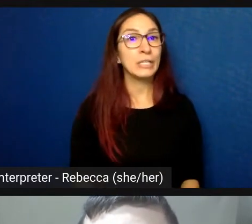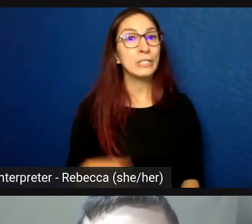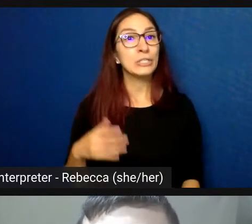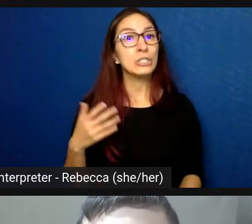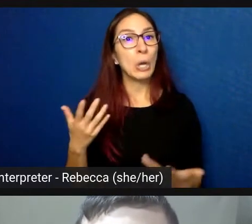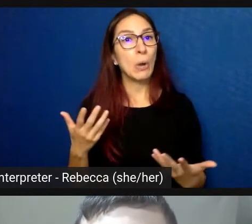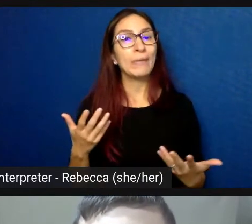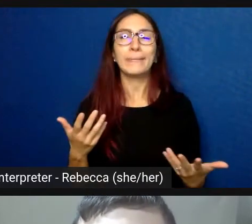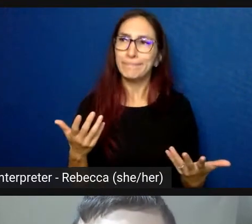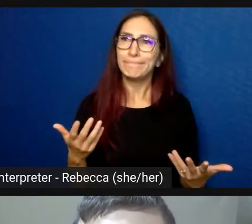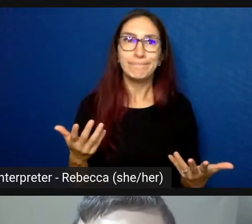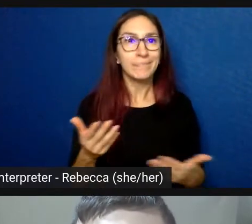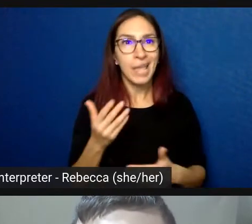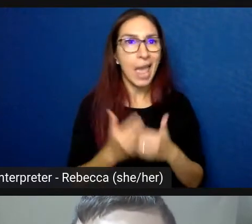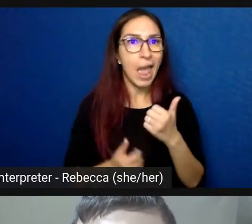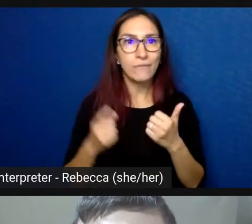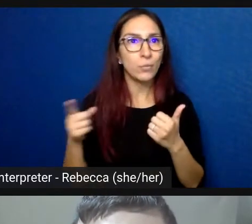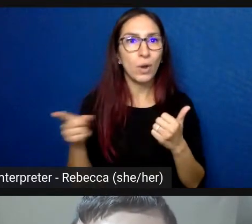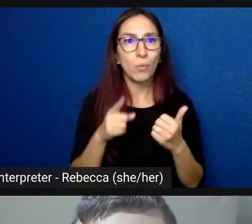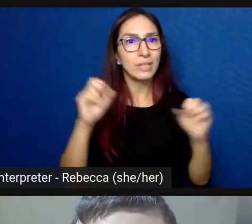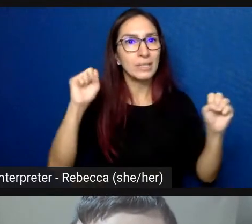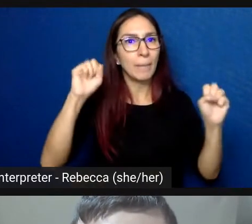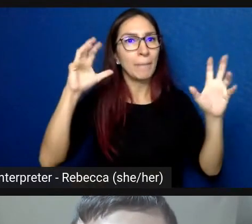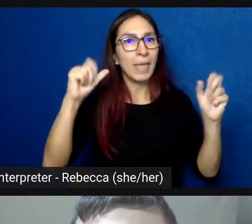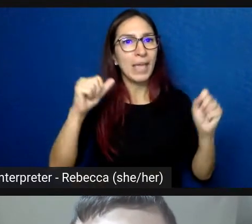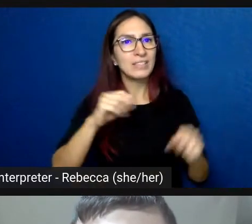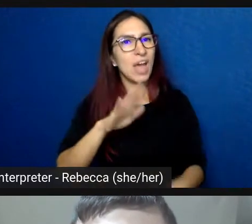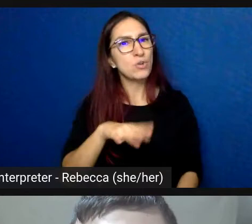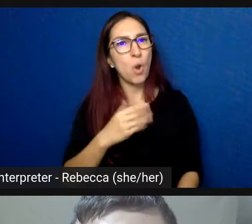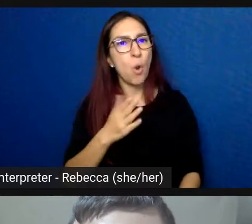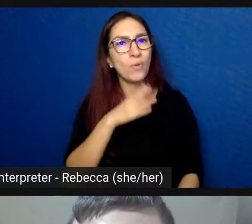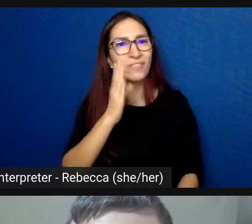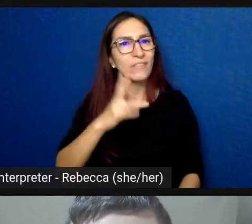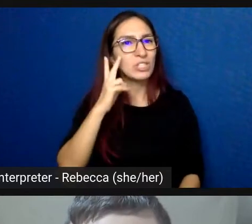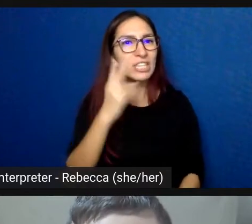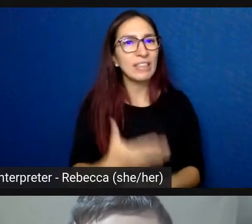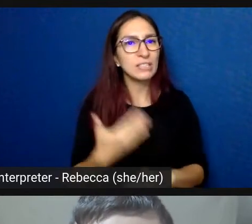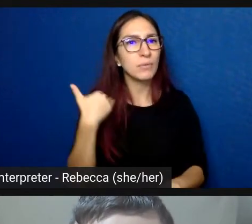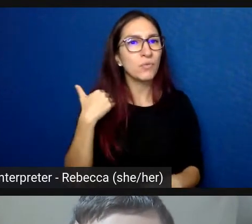Everyone was amazed, "No, we never seen this before. How does it work?"